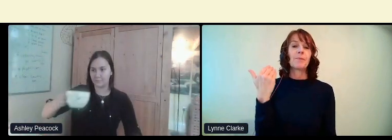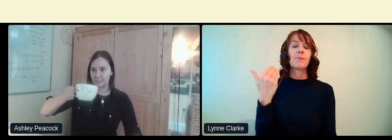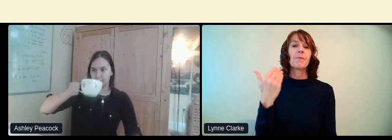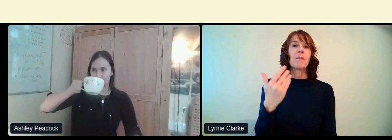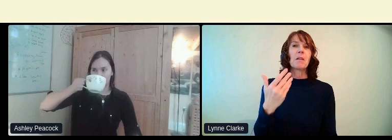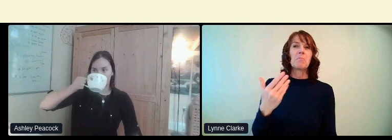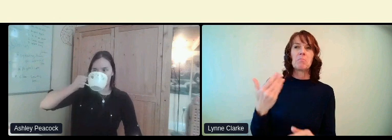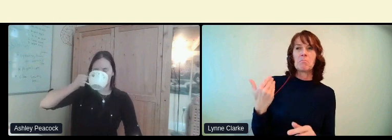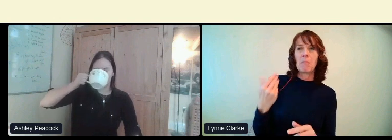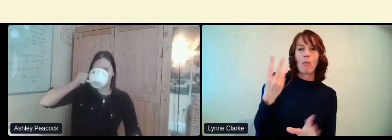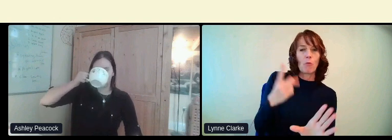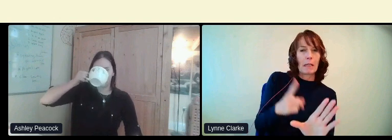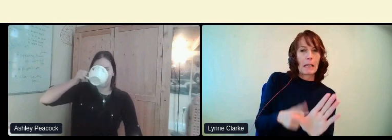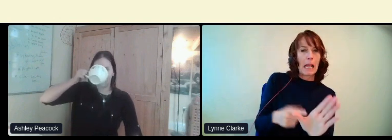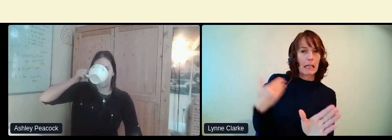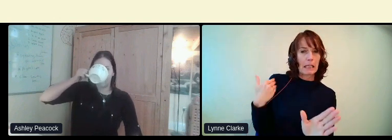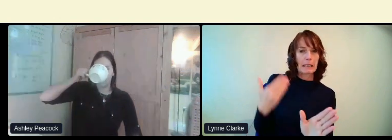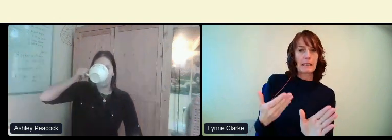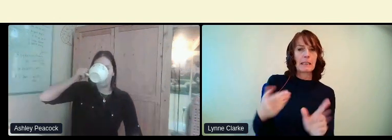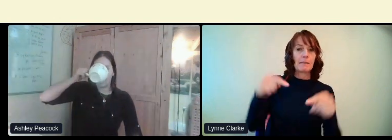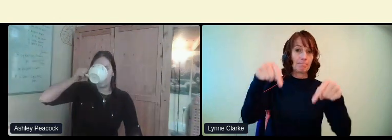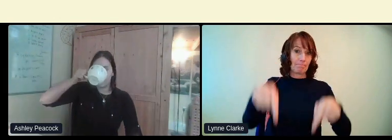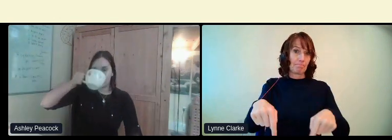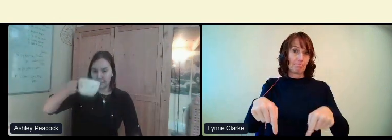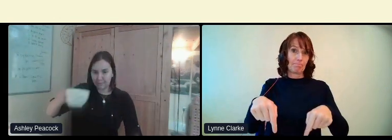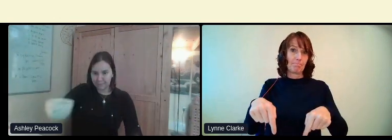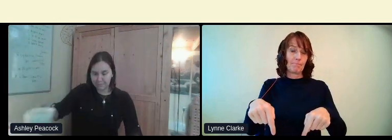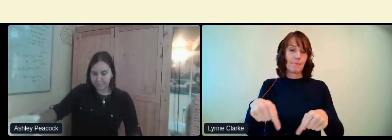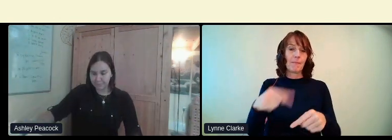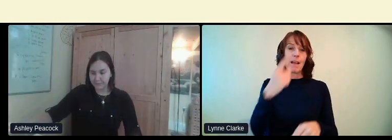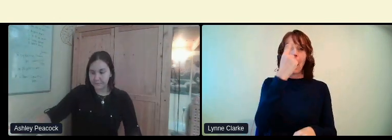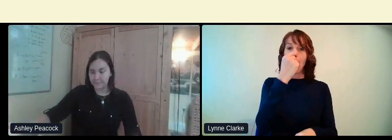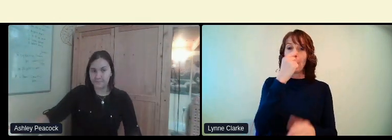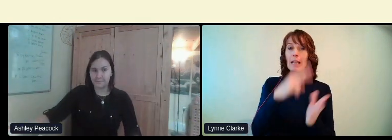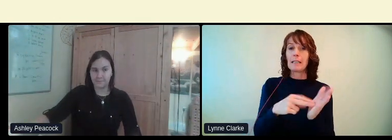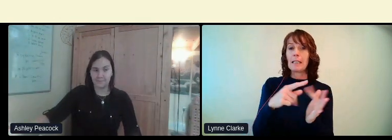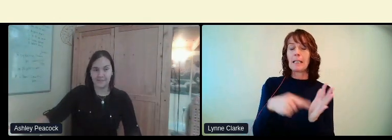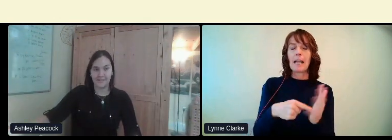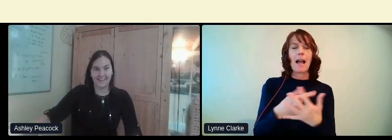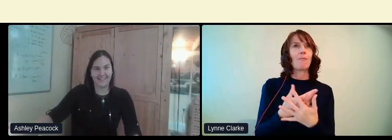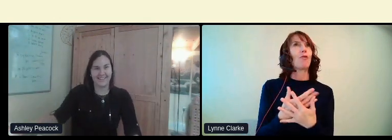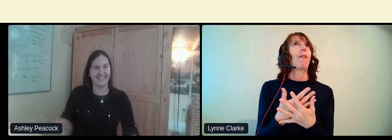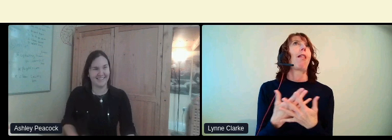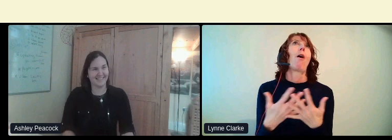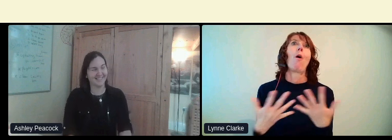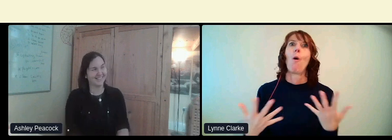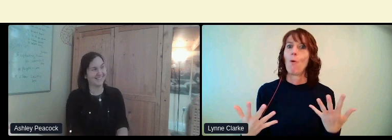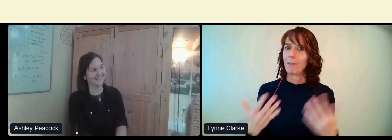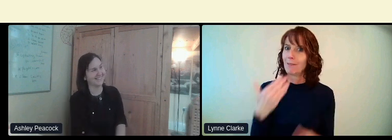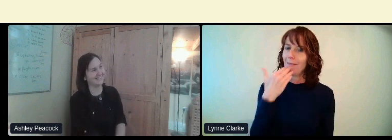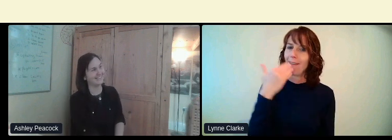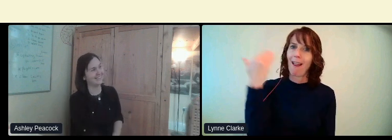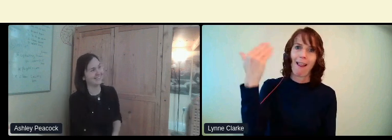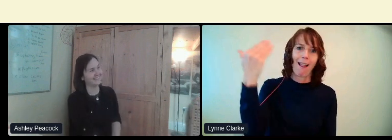years that I've spent here at AbilityNet, I've done a load of talking on my lived experience